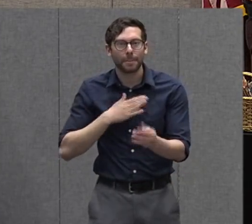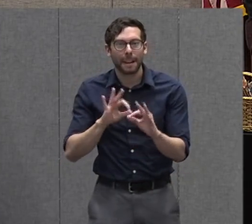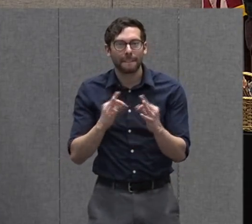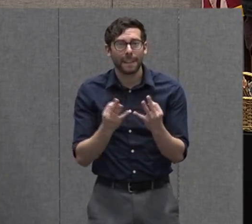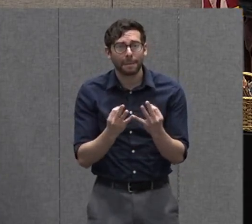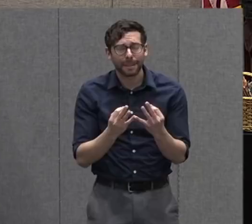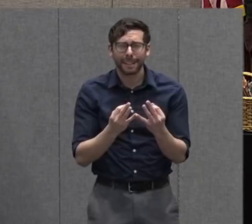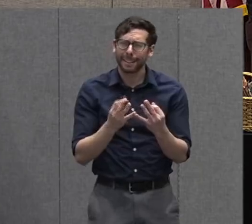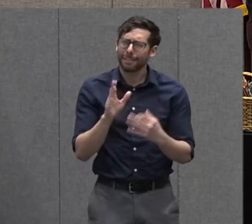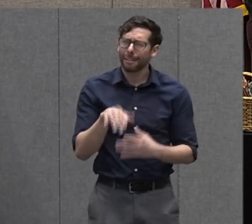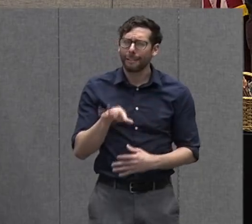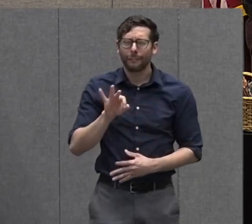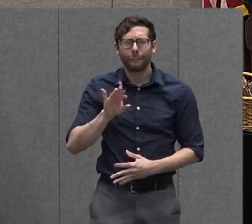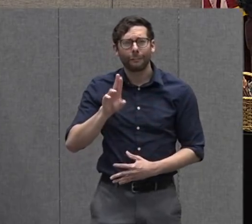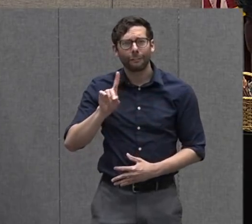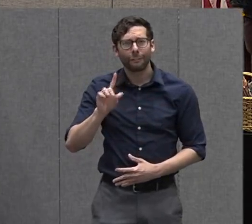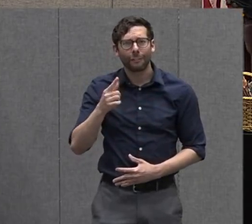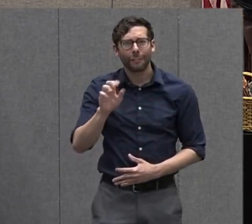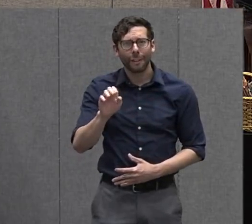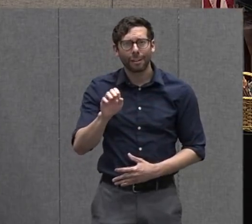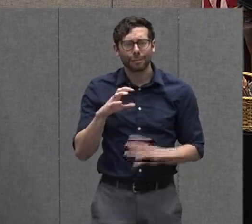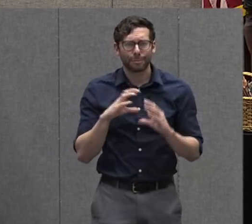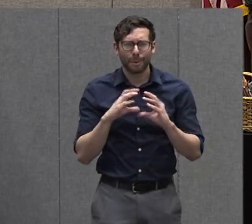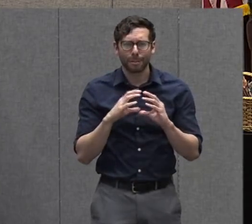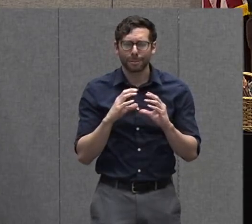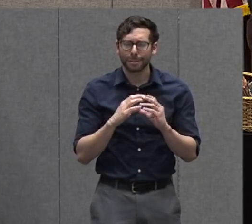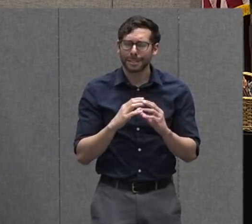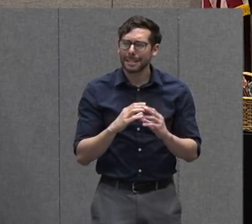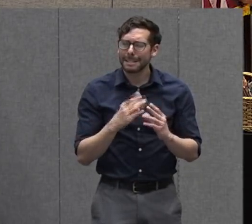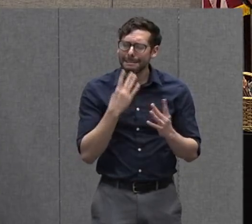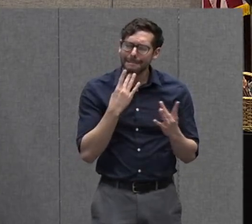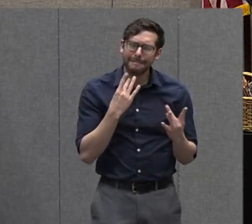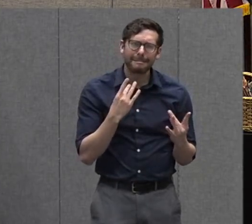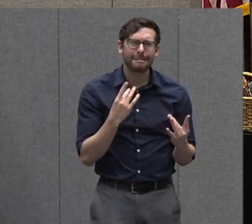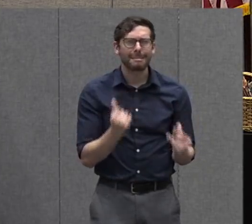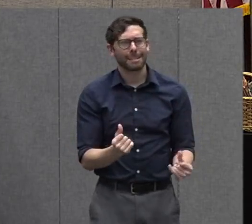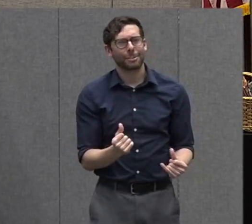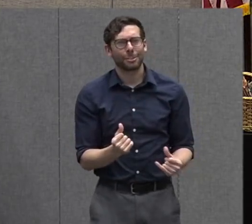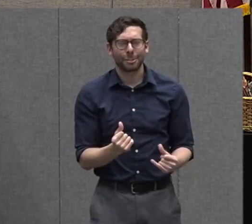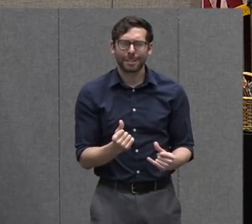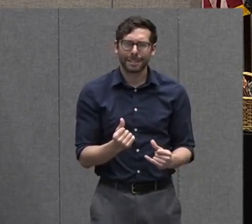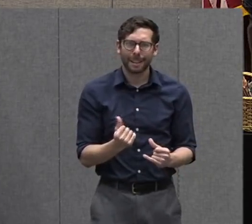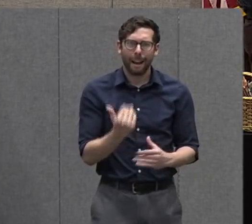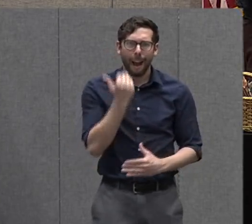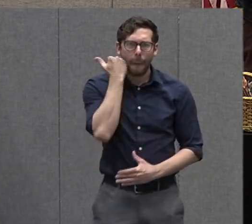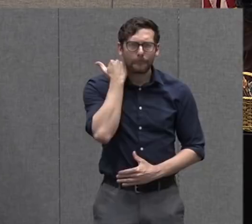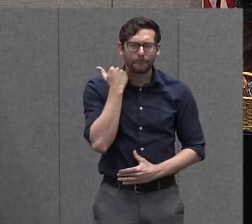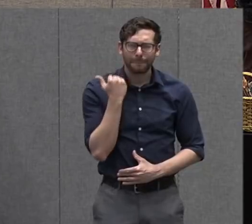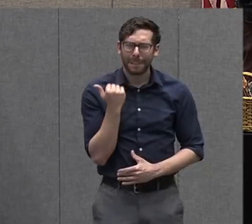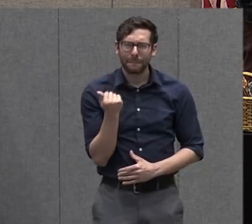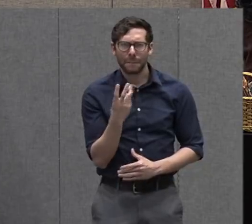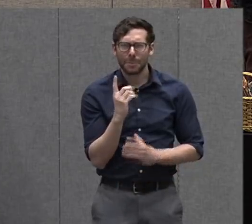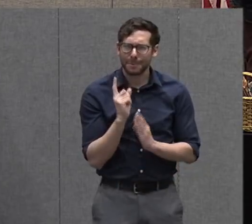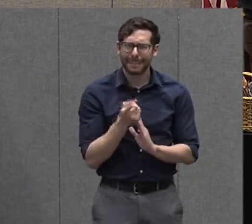They were gone within seconds, and I was so inspired. I wrote a poem. [Miss Martindale] Okay.